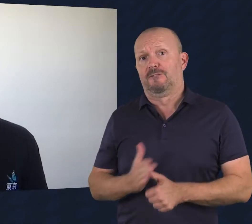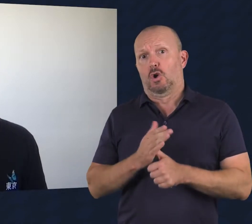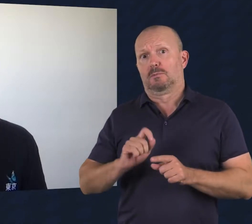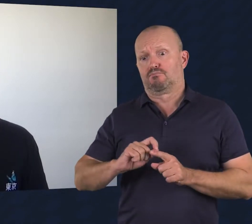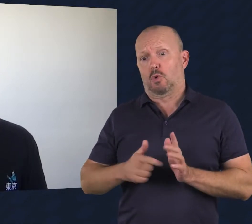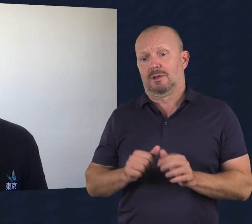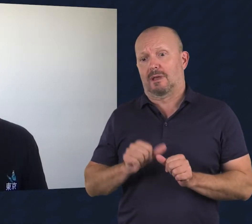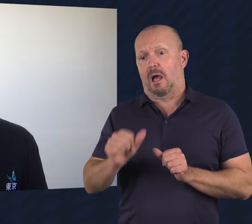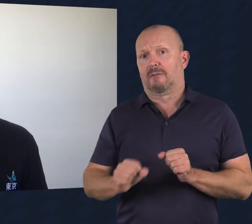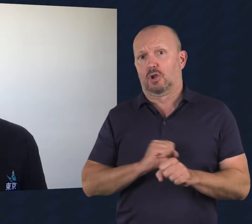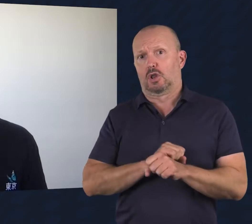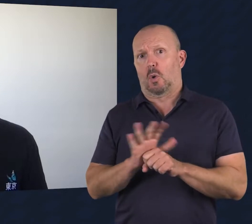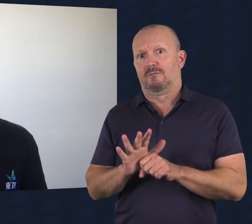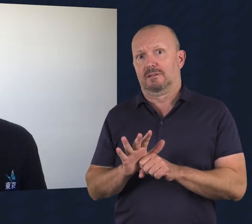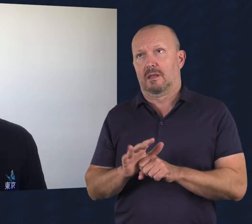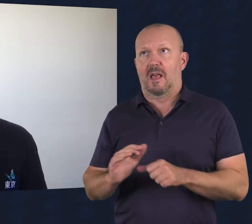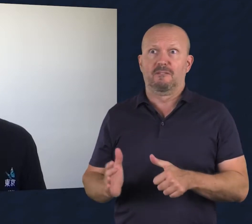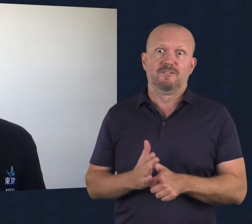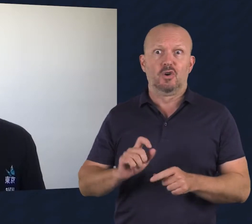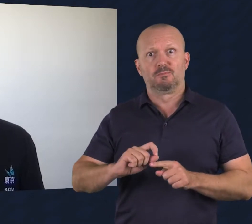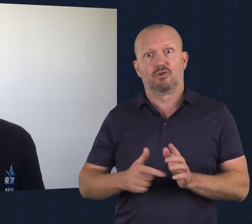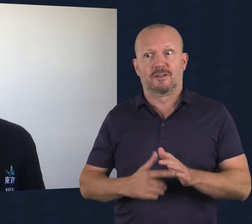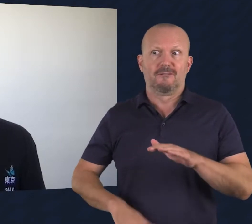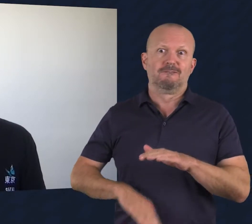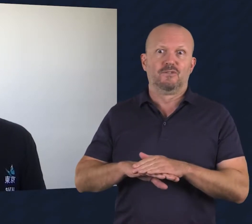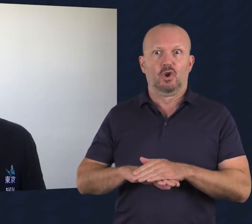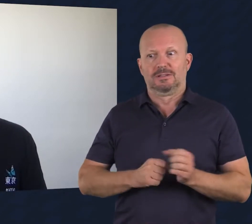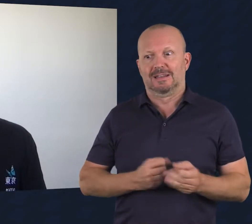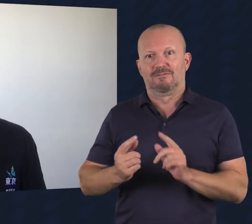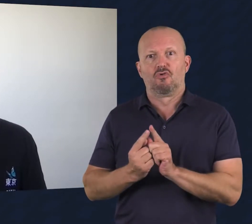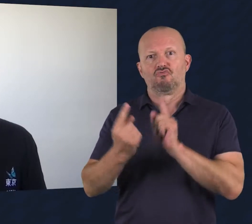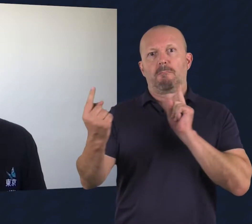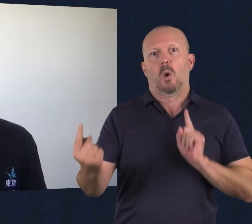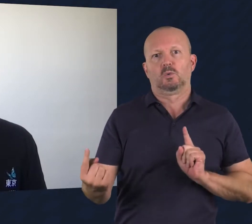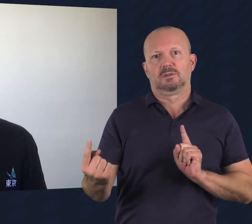and it was the first project which we delivered completely remotely. There was a lot of uncertainty for me,